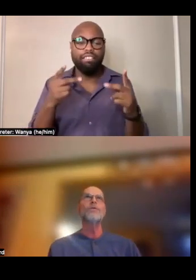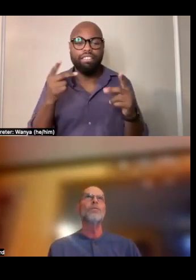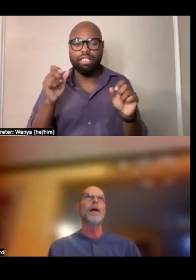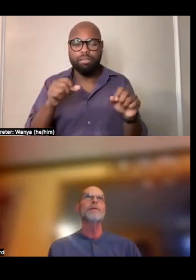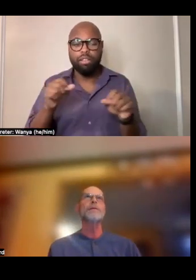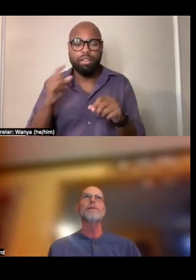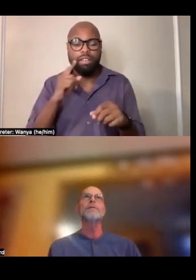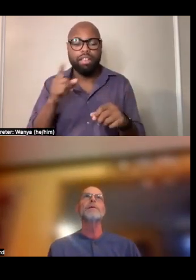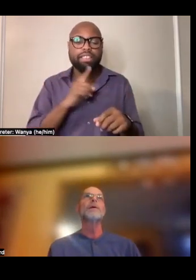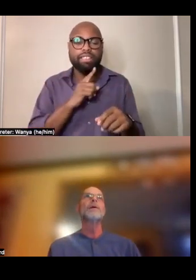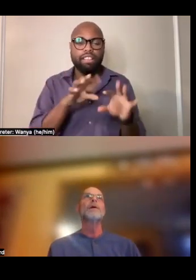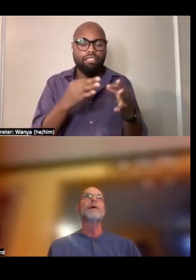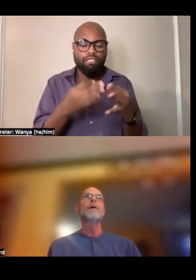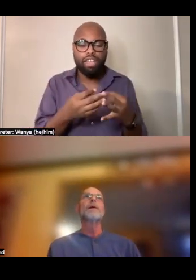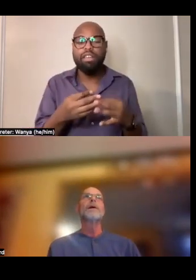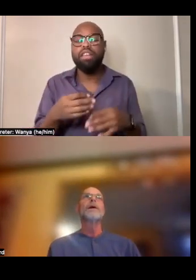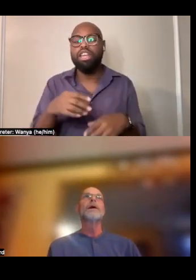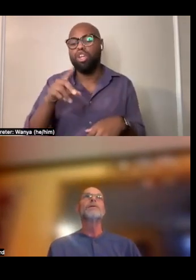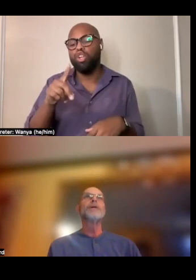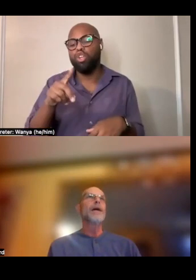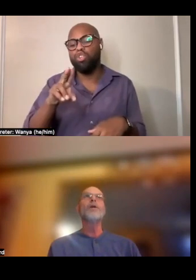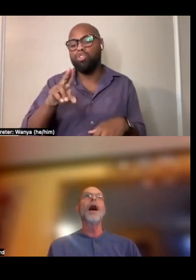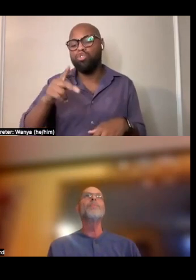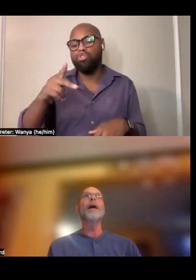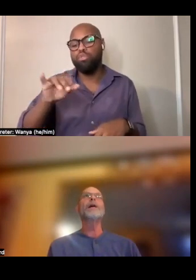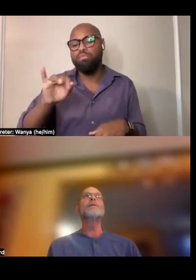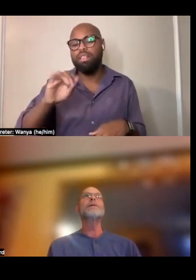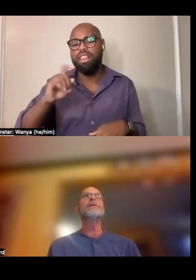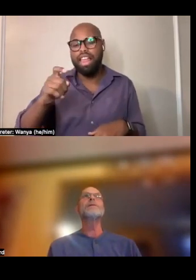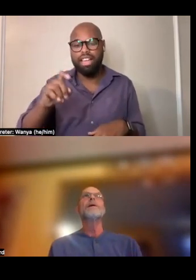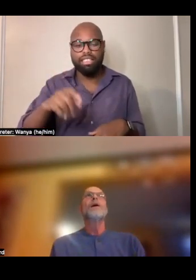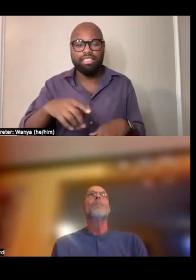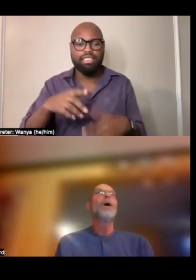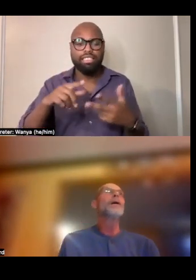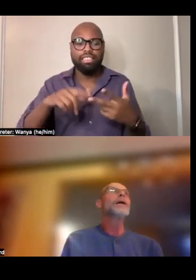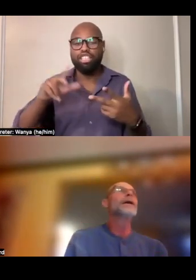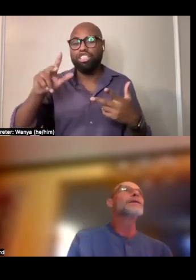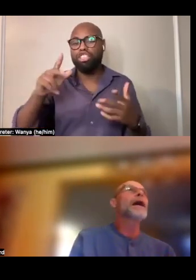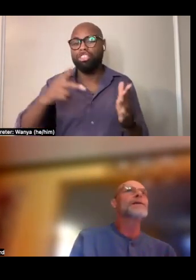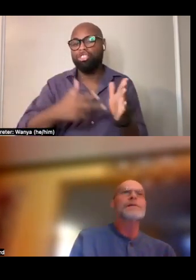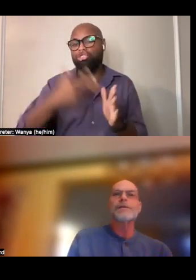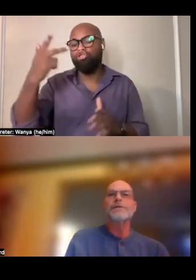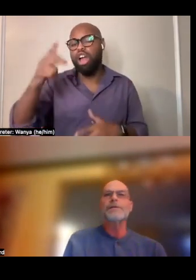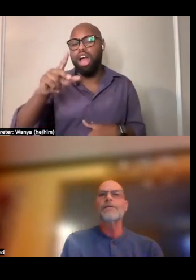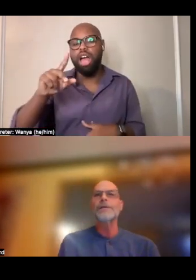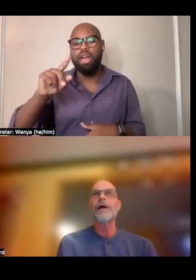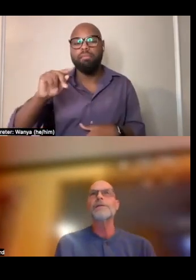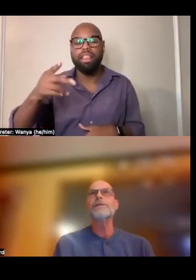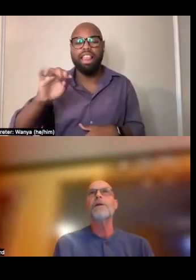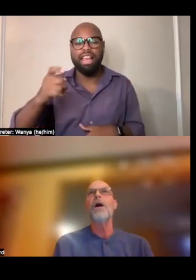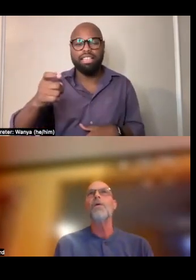duplexes and tri-plexes. But in Texas, the Texas law